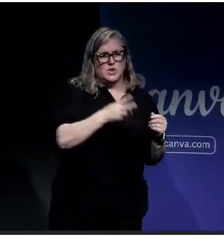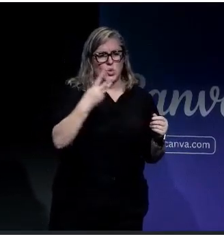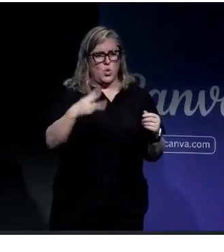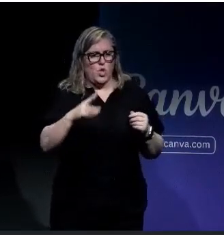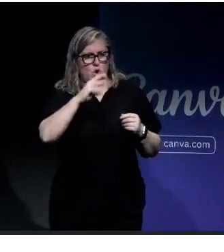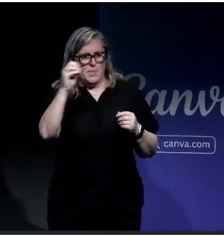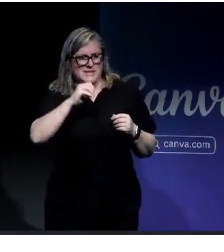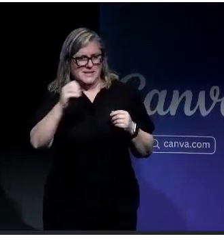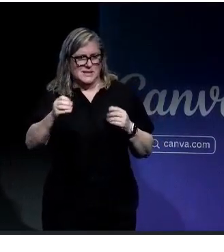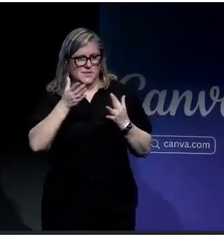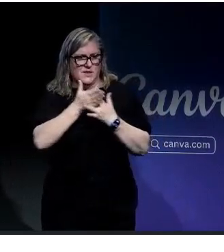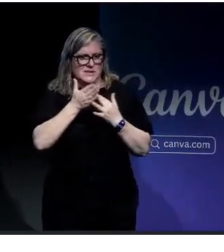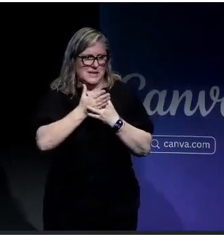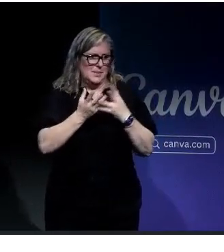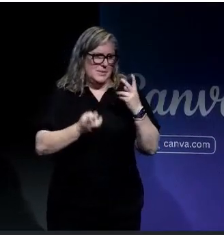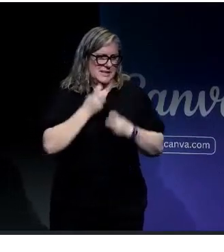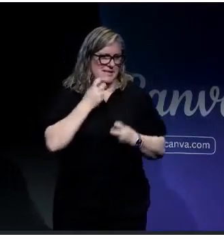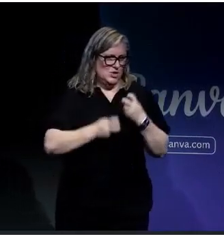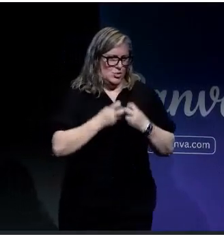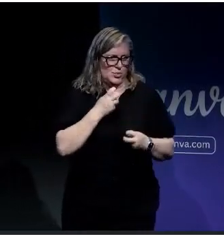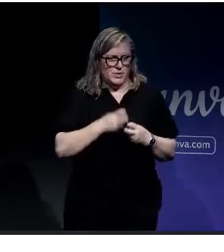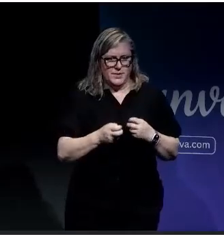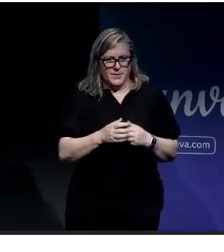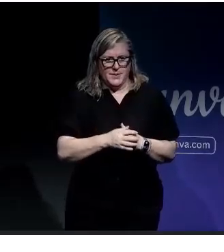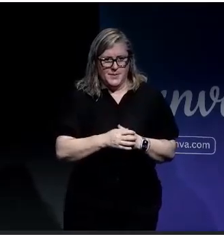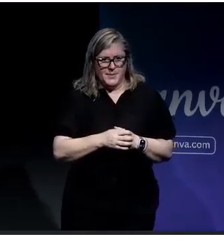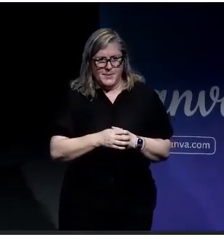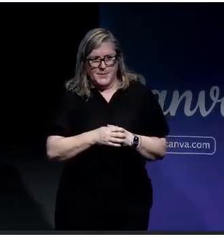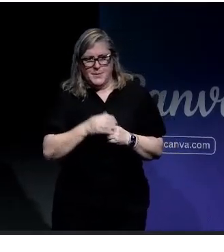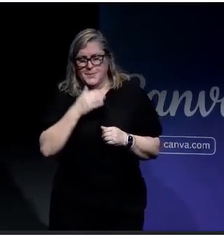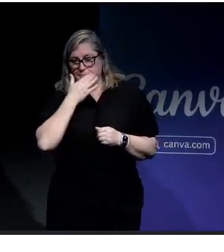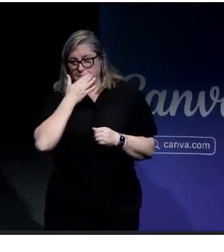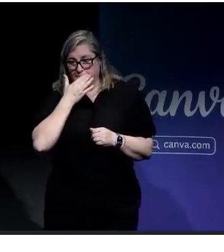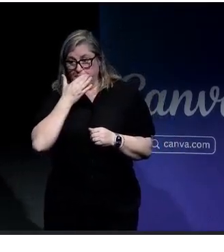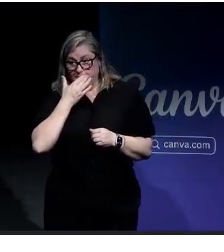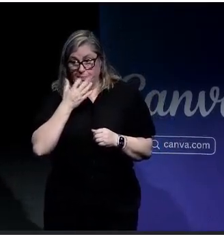Um, so while that's widely stated, what isn't as widely stated is what that